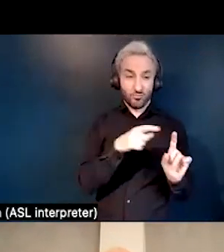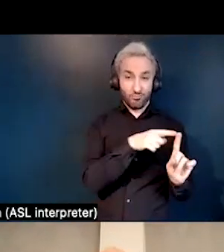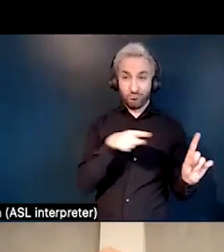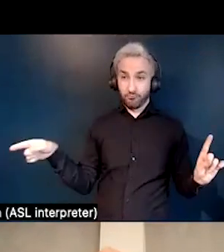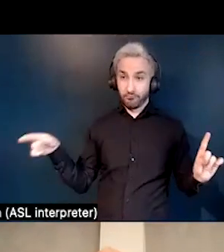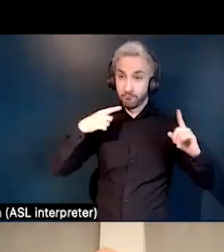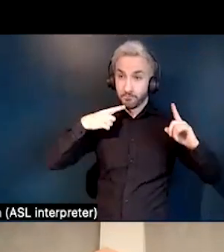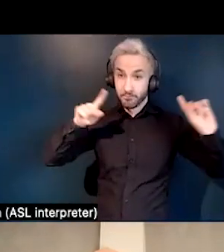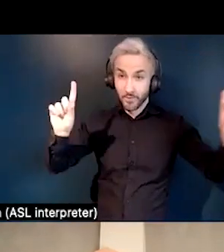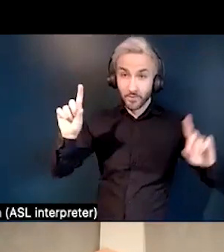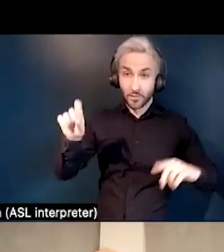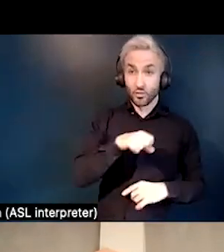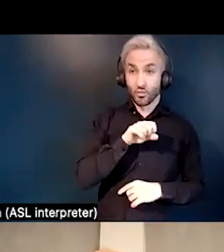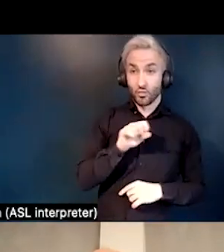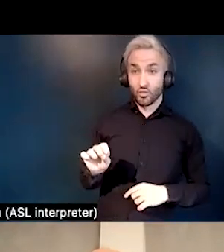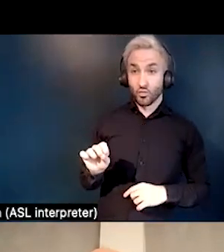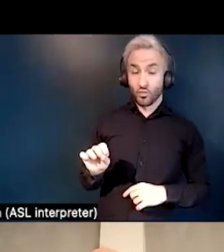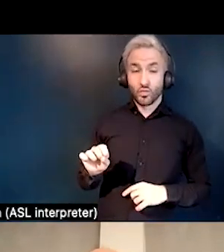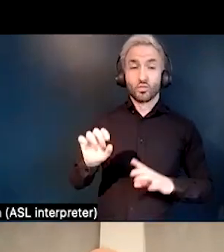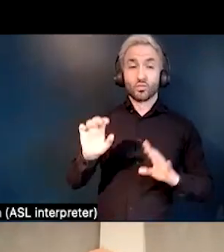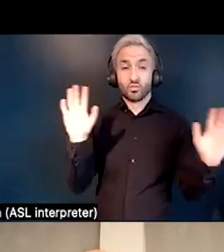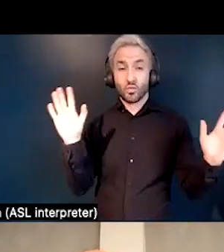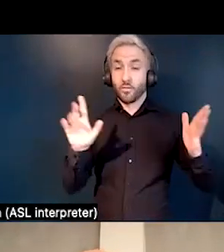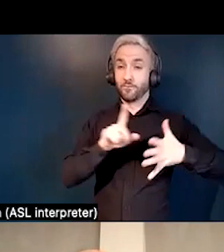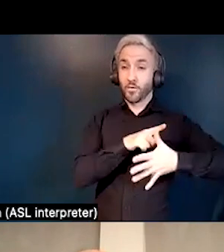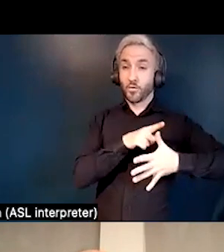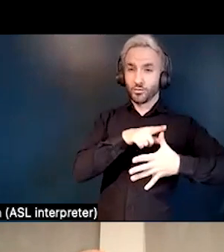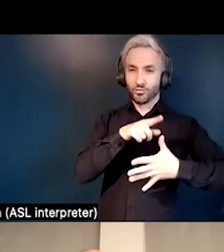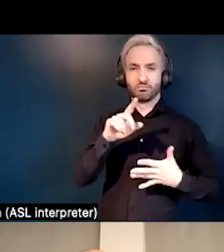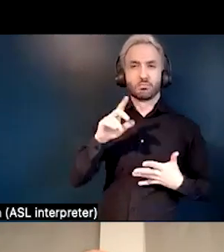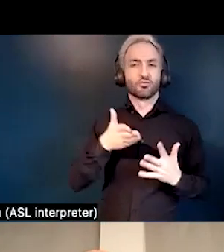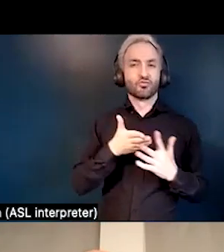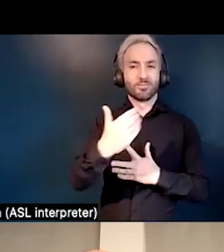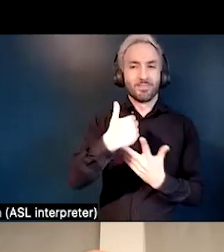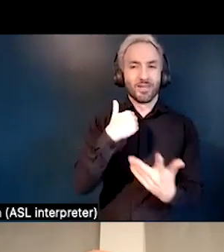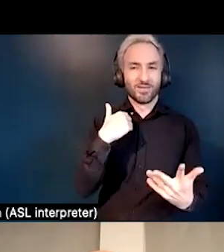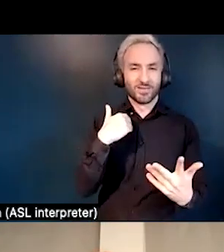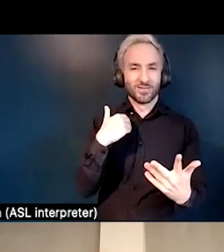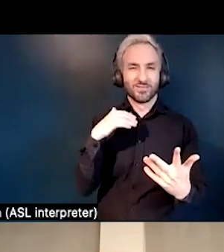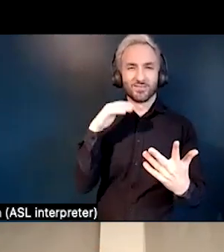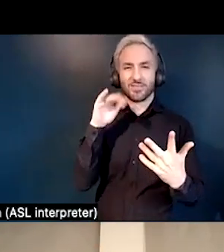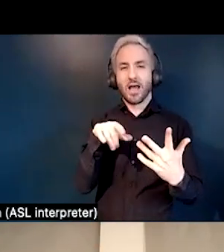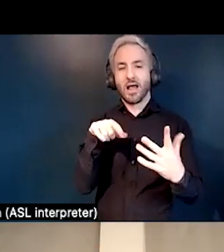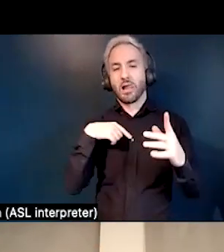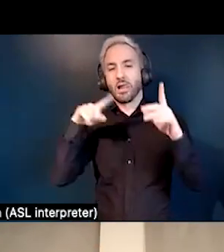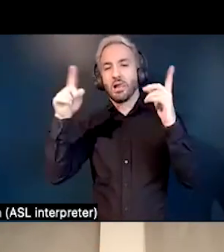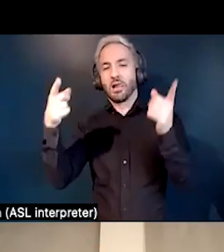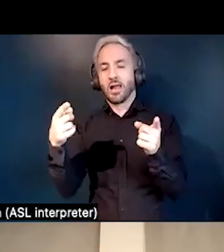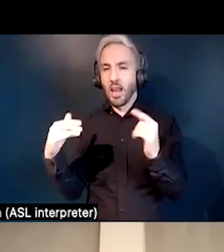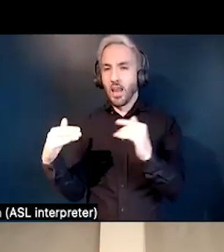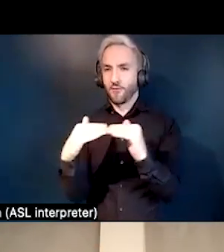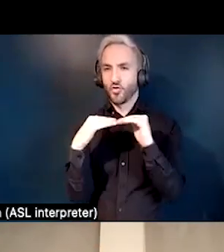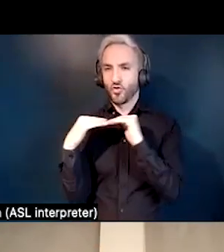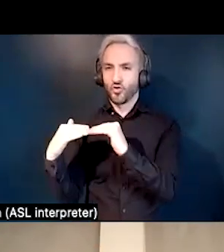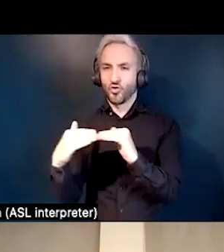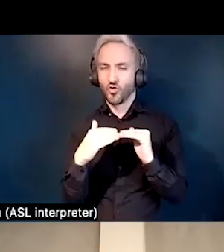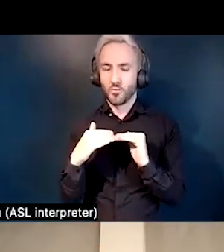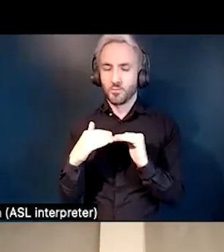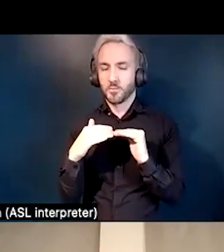first is transparency. And I've added the words level playing field here because effectively,